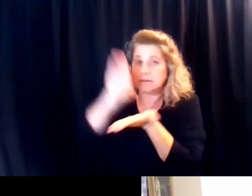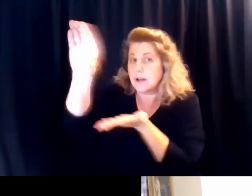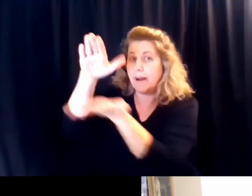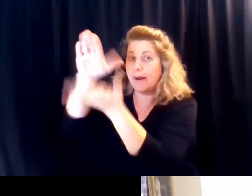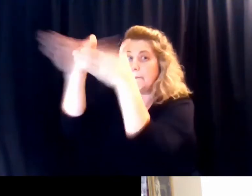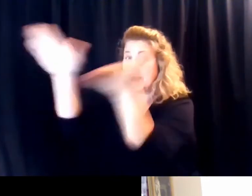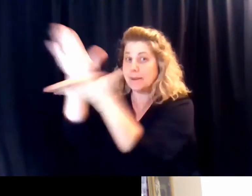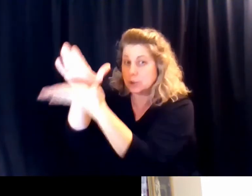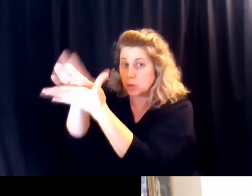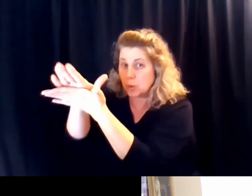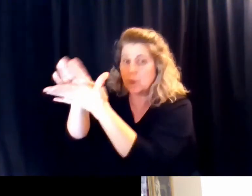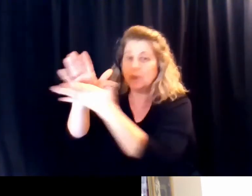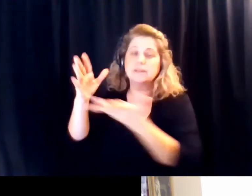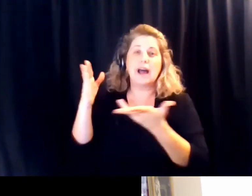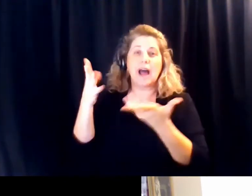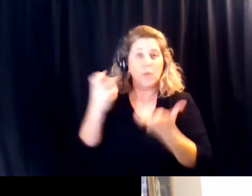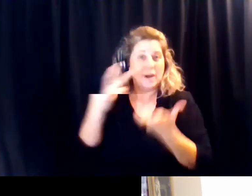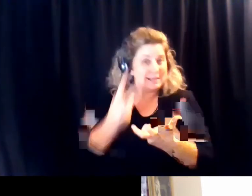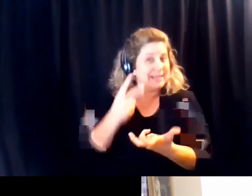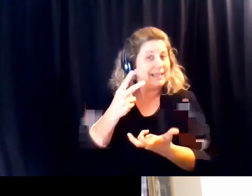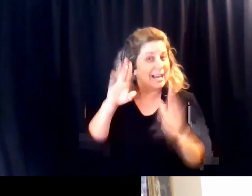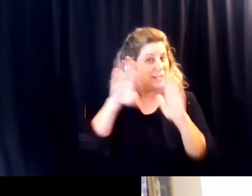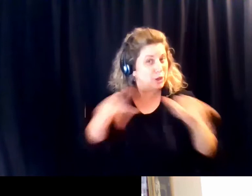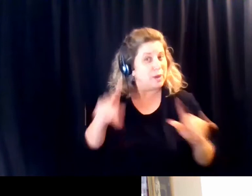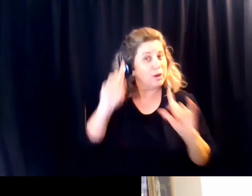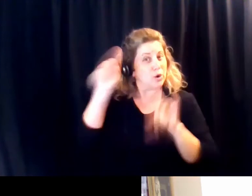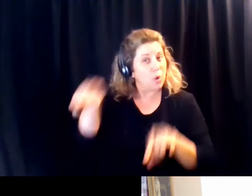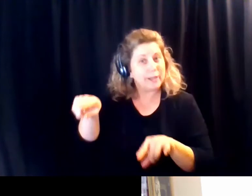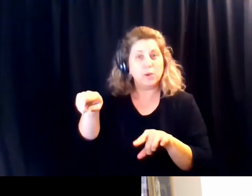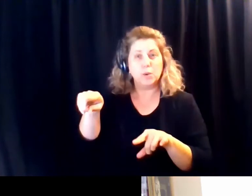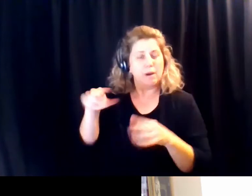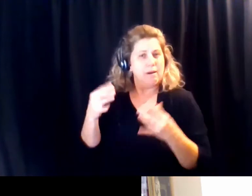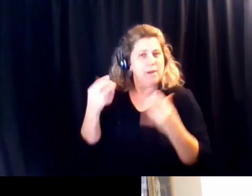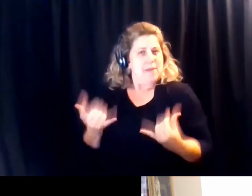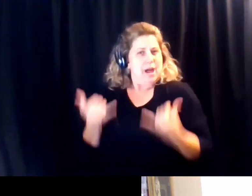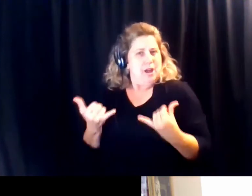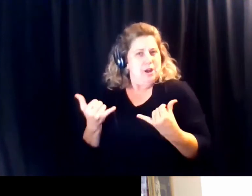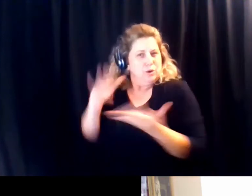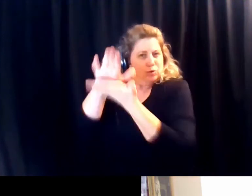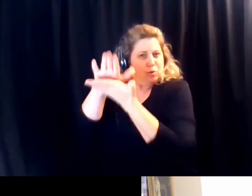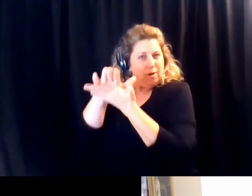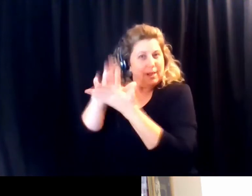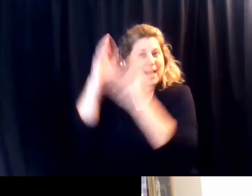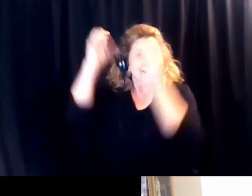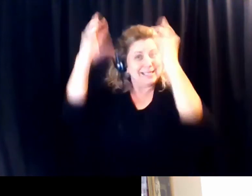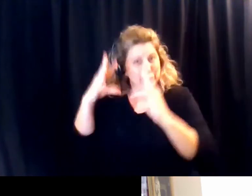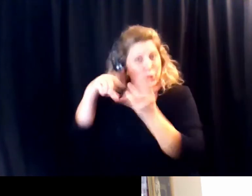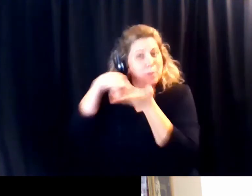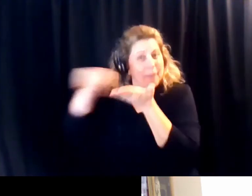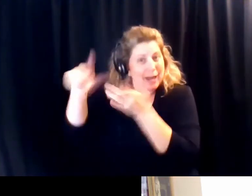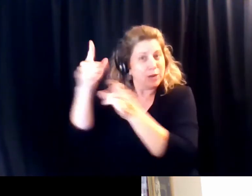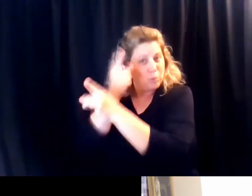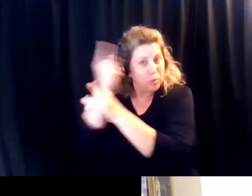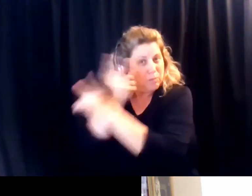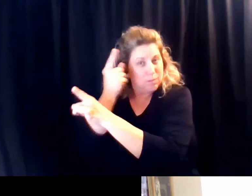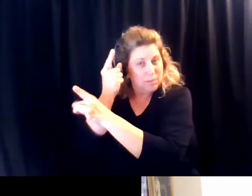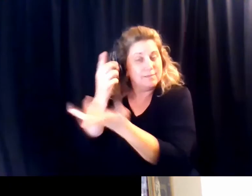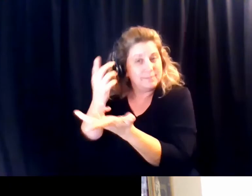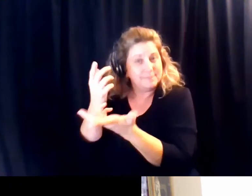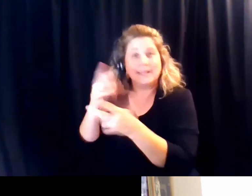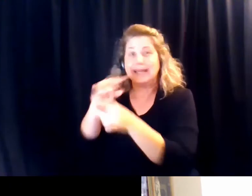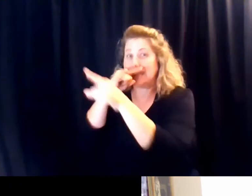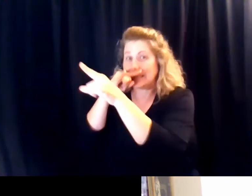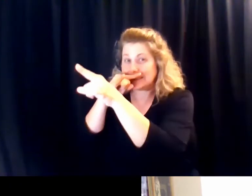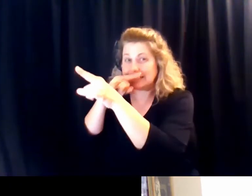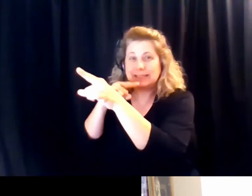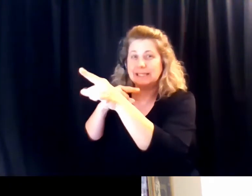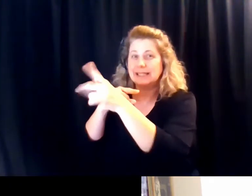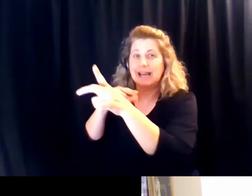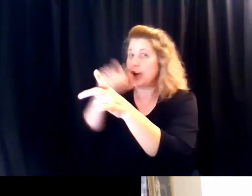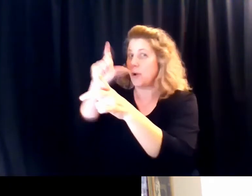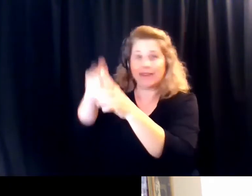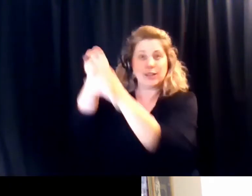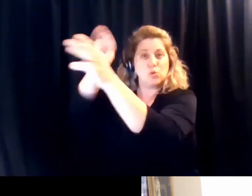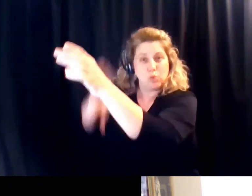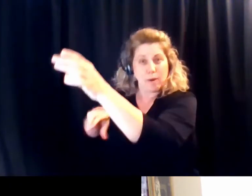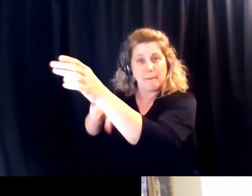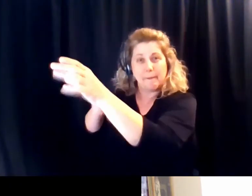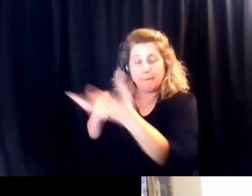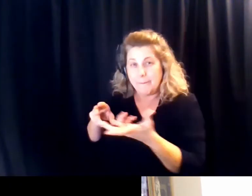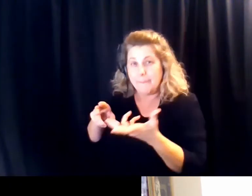Heather Dibblee: I kind of want to switch gears, as somebody that has gone up with the ad and placed and now that we're celebrating the 30 years of the ADA. What are your hopes for the next 30 years you kind of touched on it a little bit.